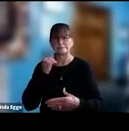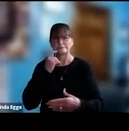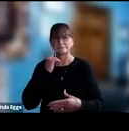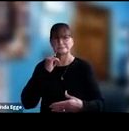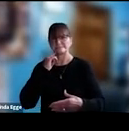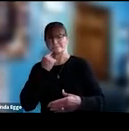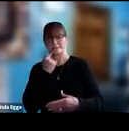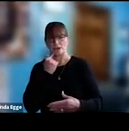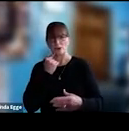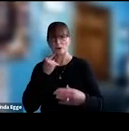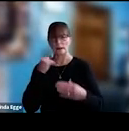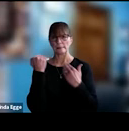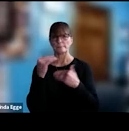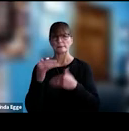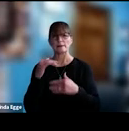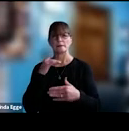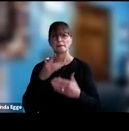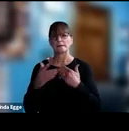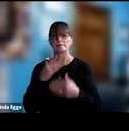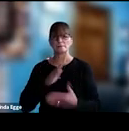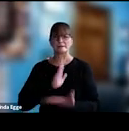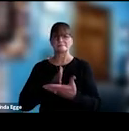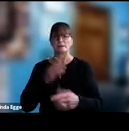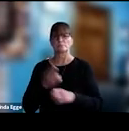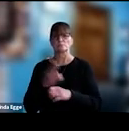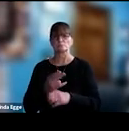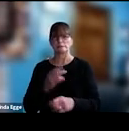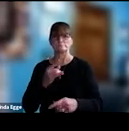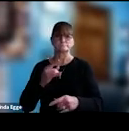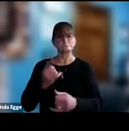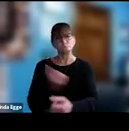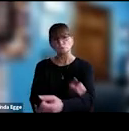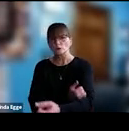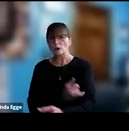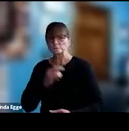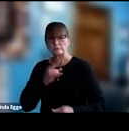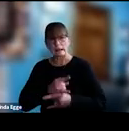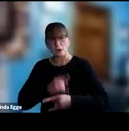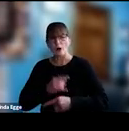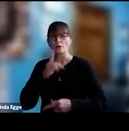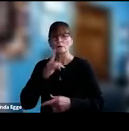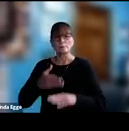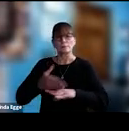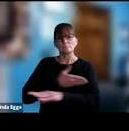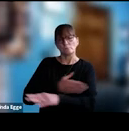even if the claimant stopped abusing drugs and alcohol. So I know you probably submitted before the medical source opinions